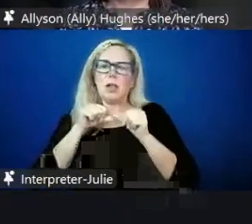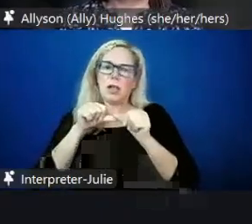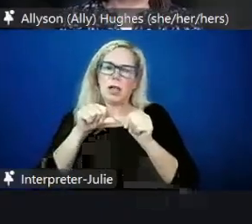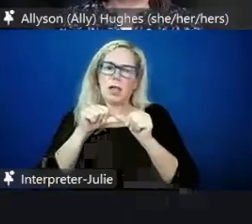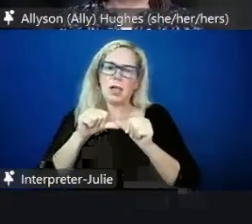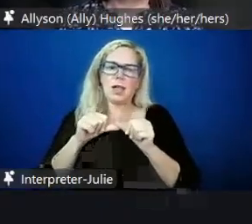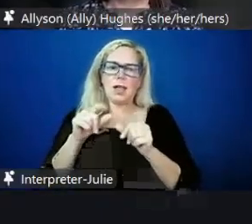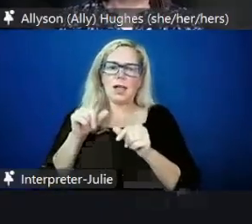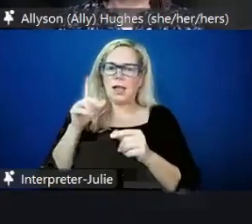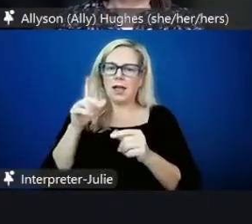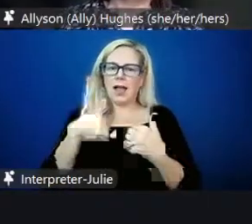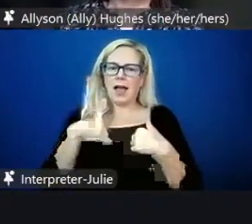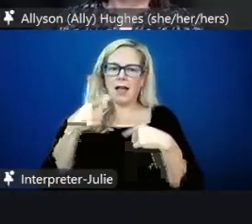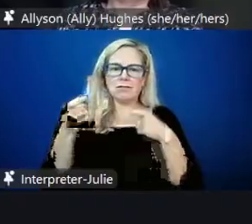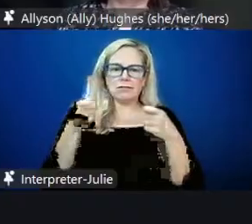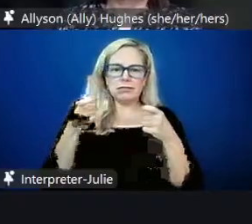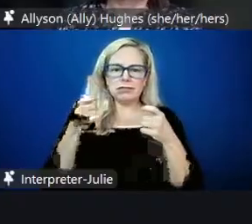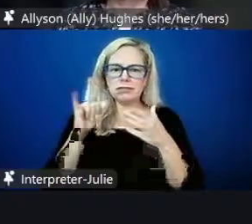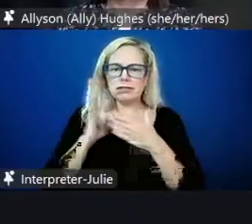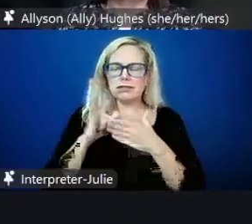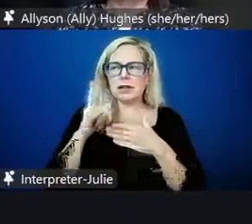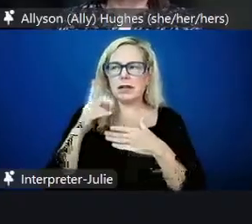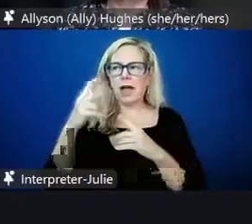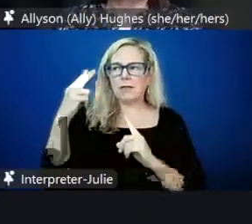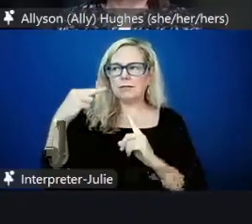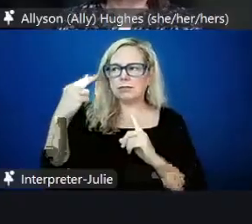I've had doctors react negatively if I've disclosed my sexual orientation.